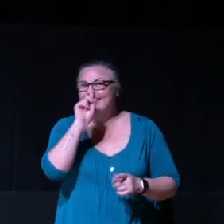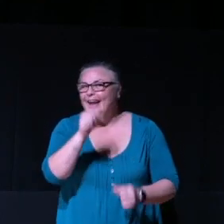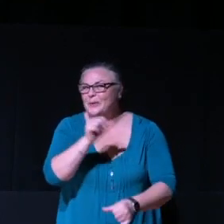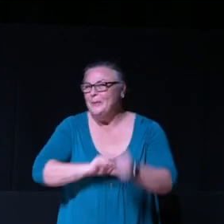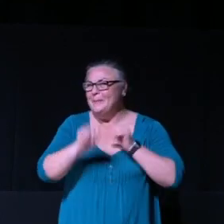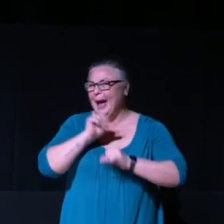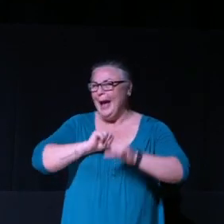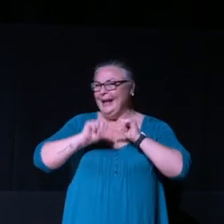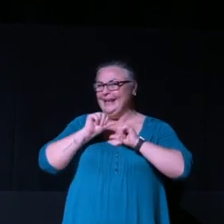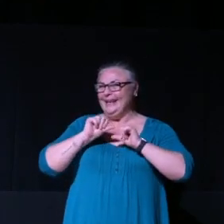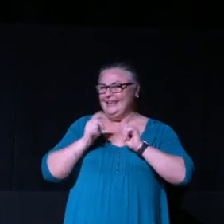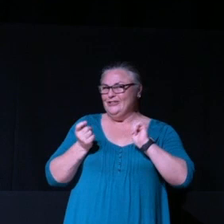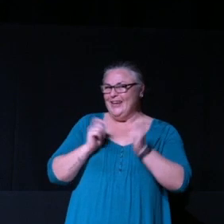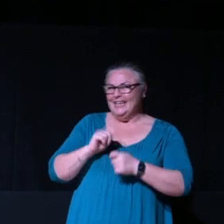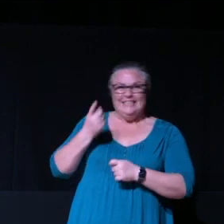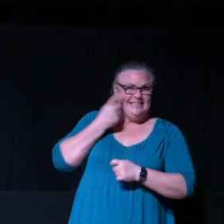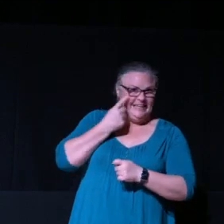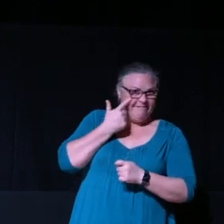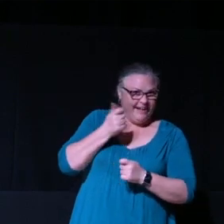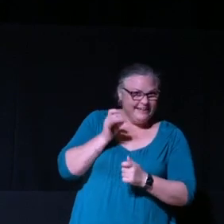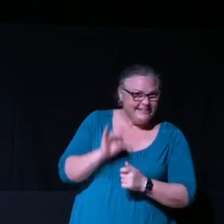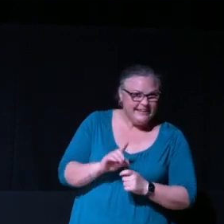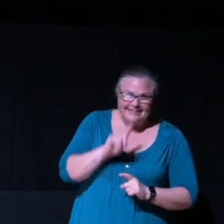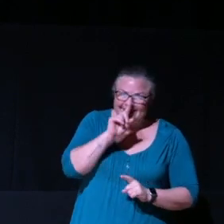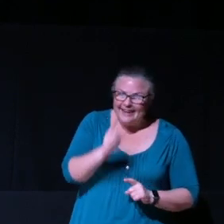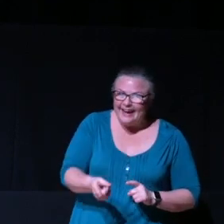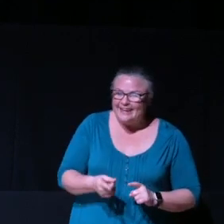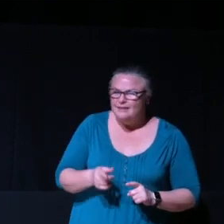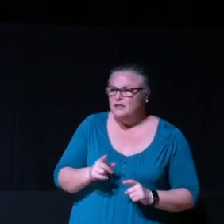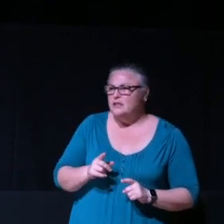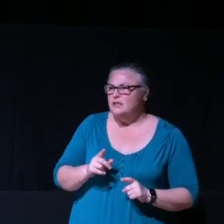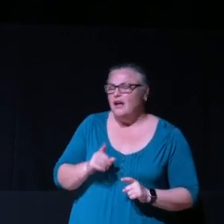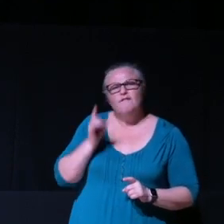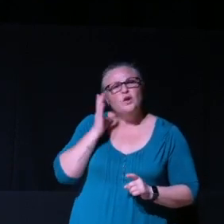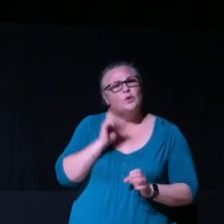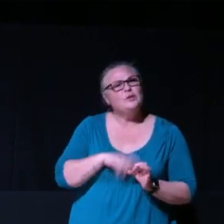that I think that what was the question? Yeah, no, we're just we were